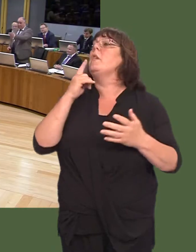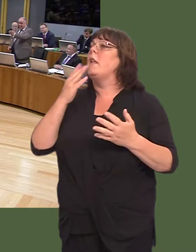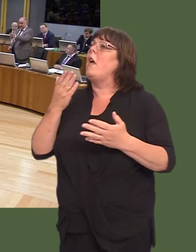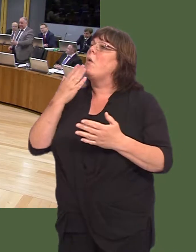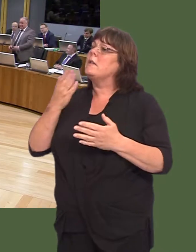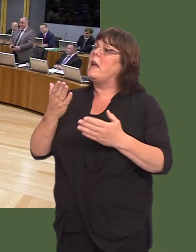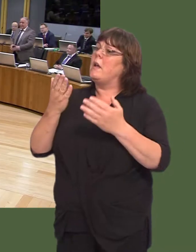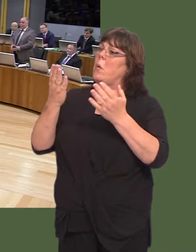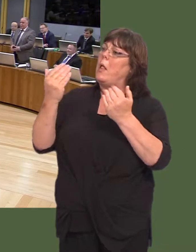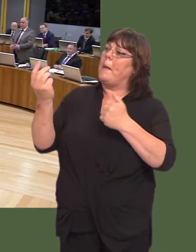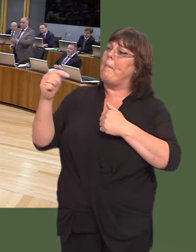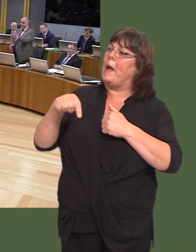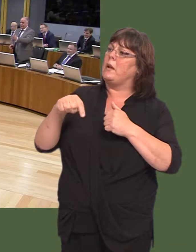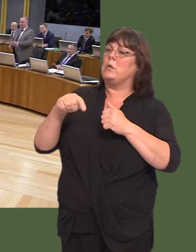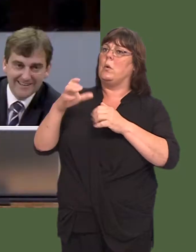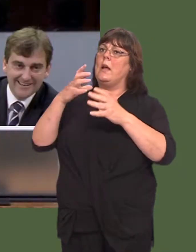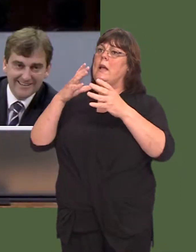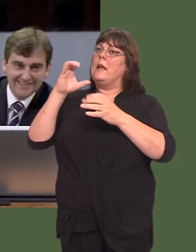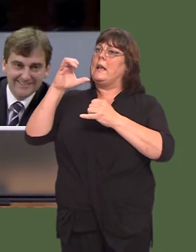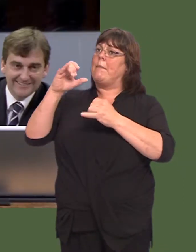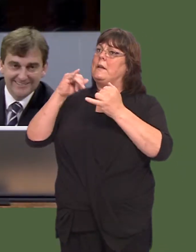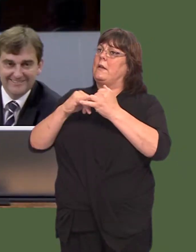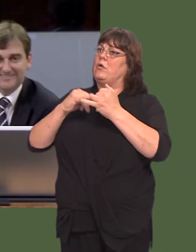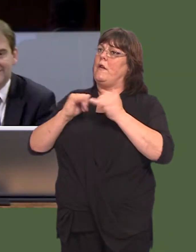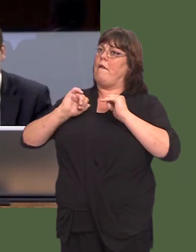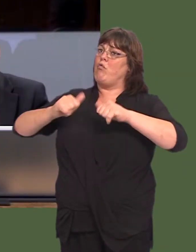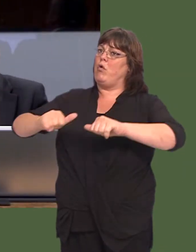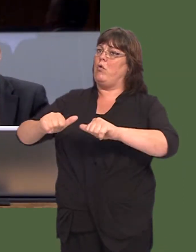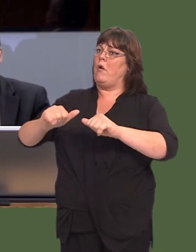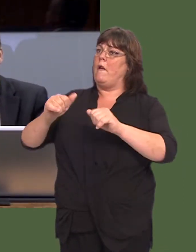Could I just welcome back the Cabinet Secretary for rural affairs, who makes a welcome return to the Chamber?